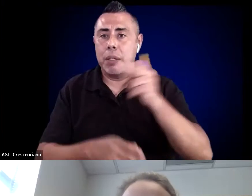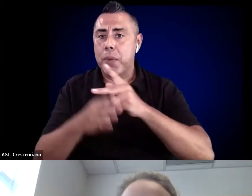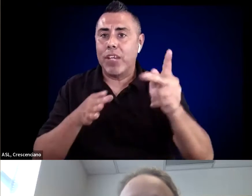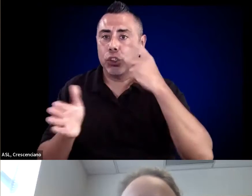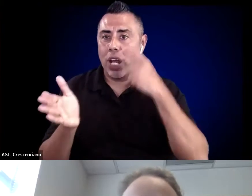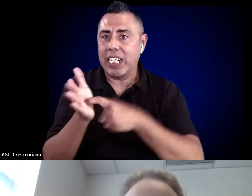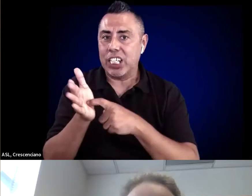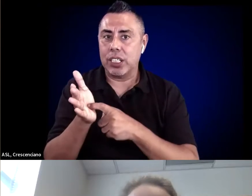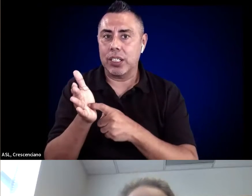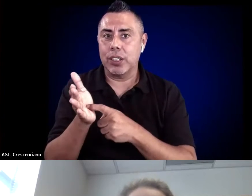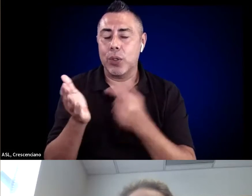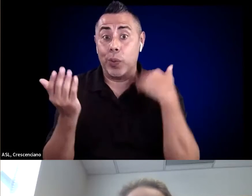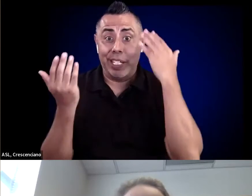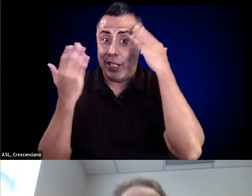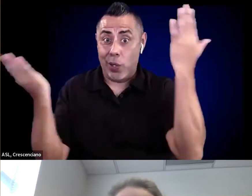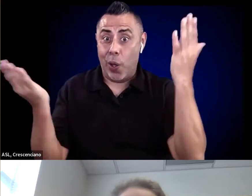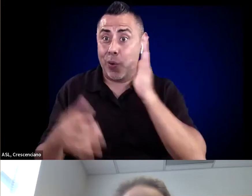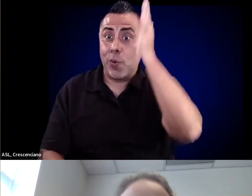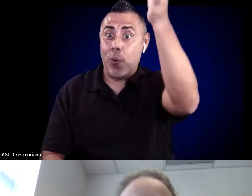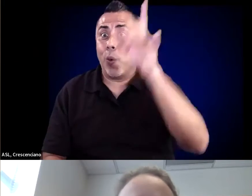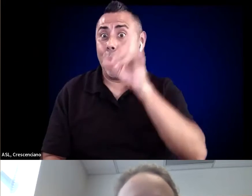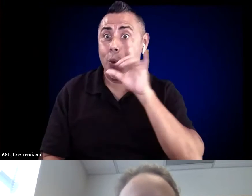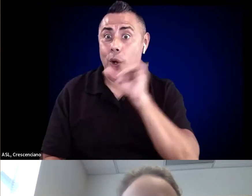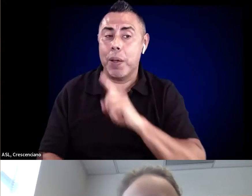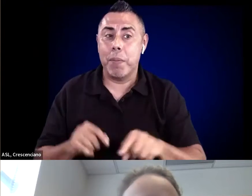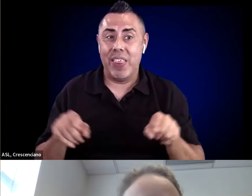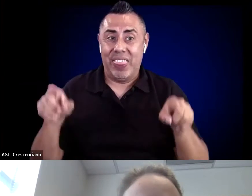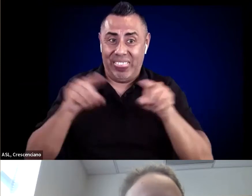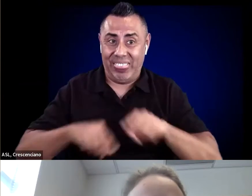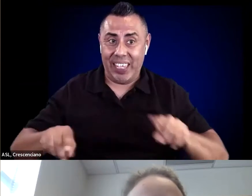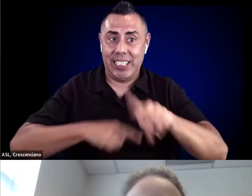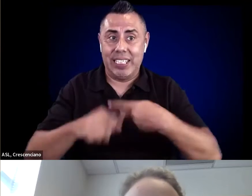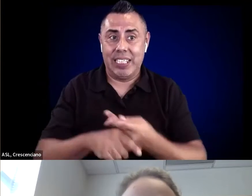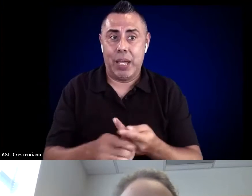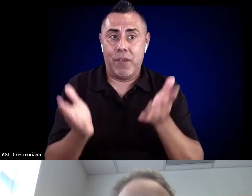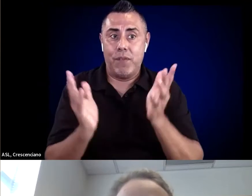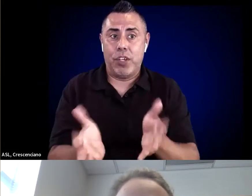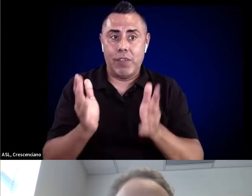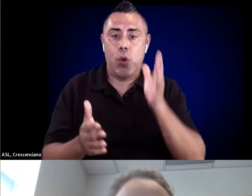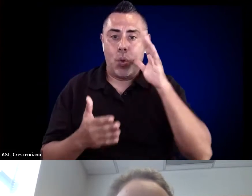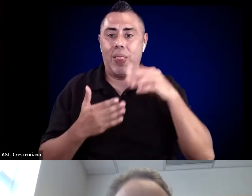Rebecca Tarvin (she/her): we don't know yet what that's gonna look like. But these conversations hopefully can lead to something. So my new ideas.